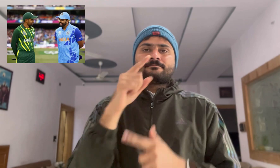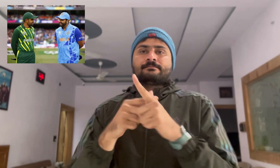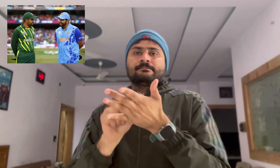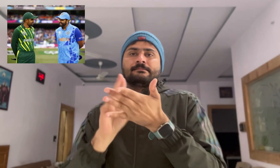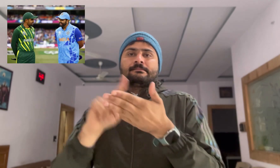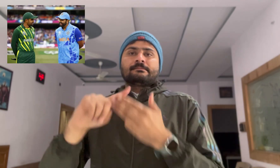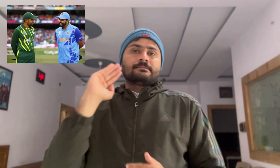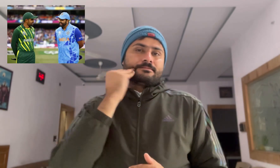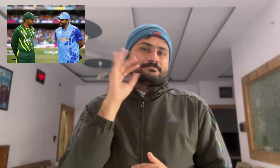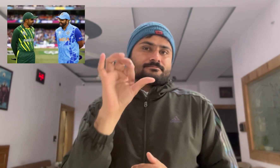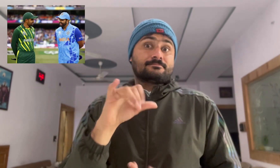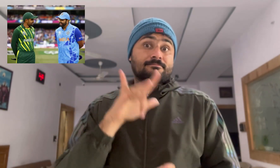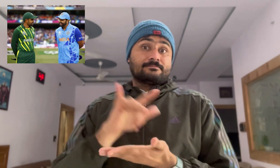9th june 2024